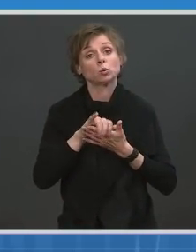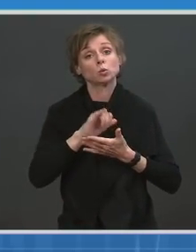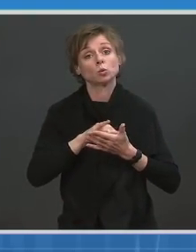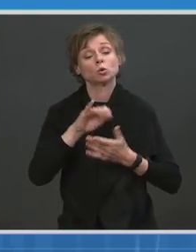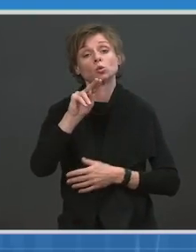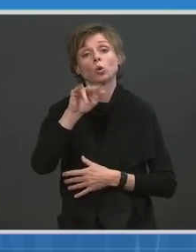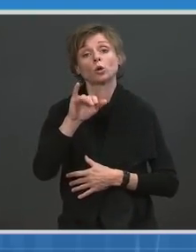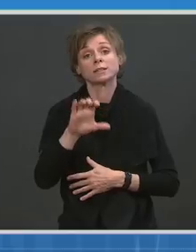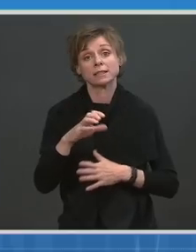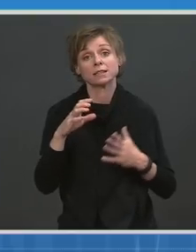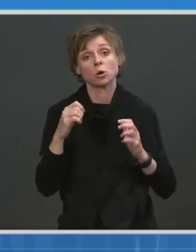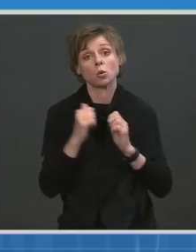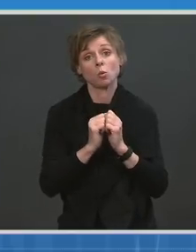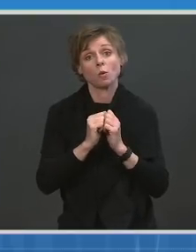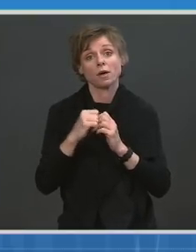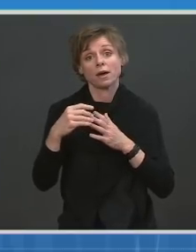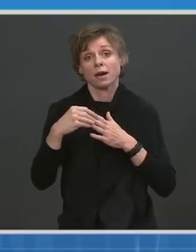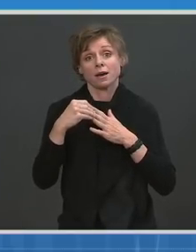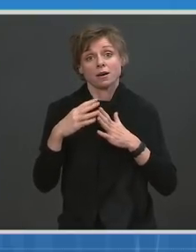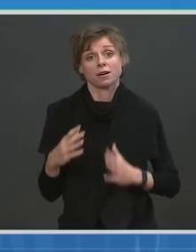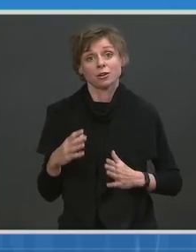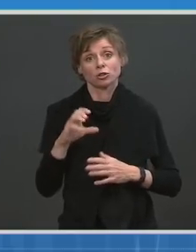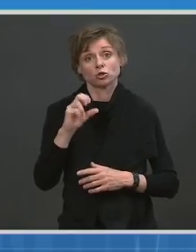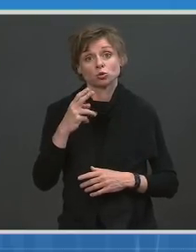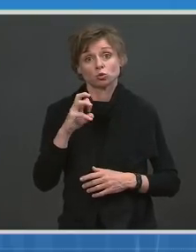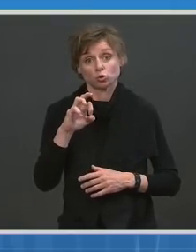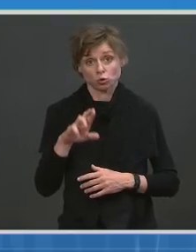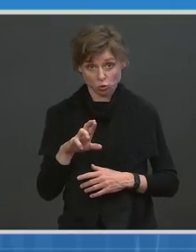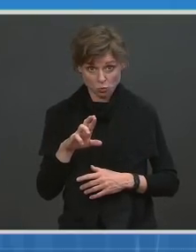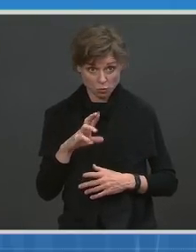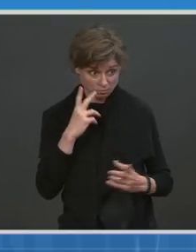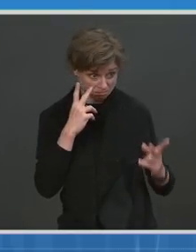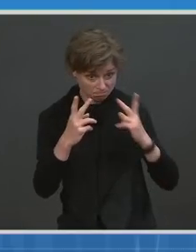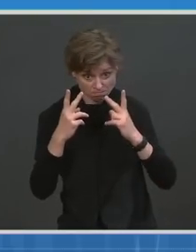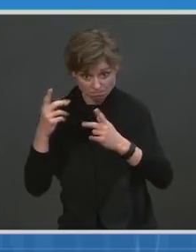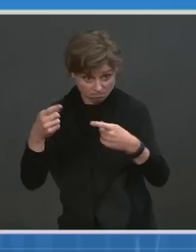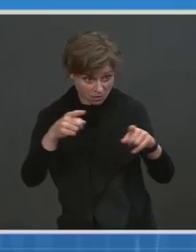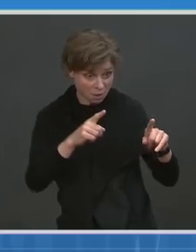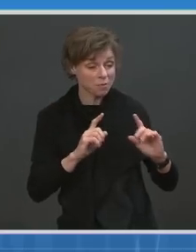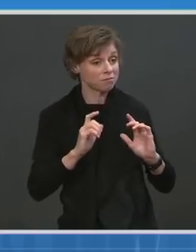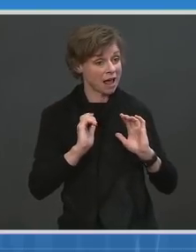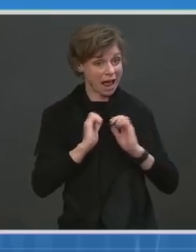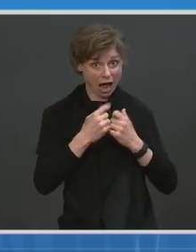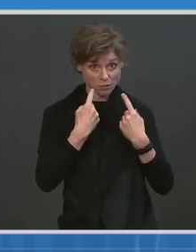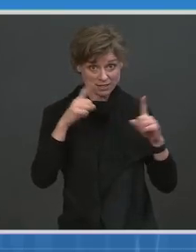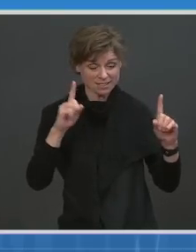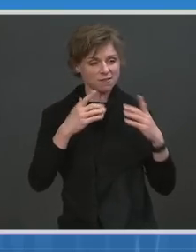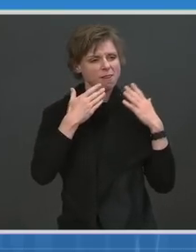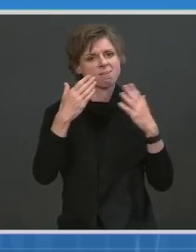to see what's working, thank the folks on the frontlines, and hear what else we can do to support them.